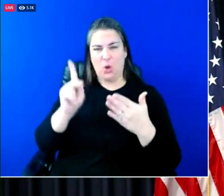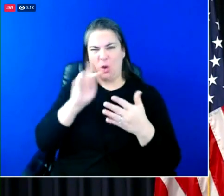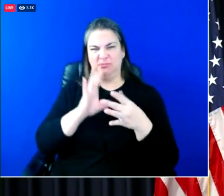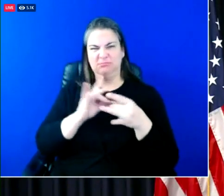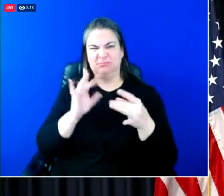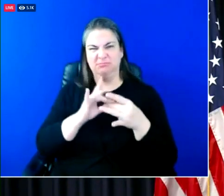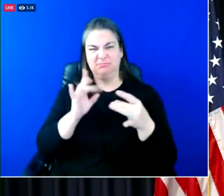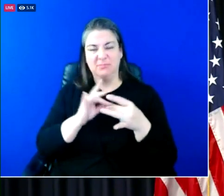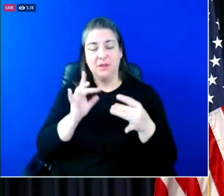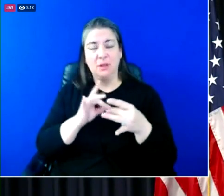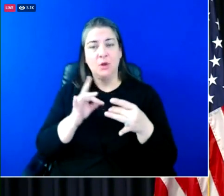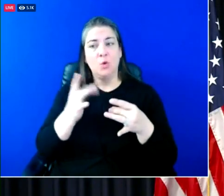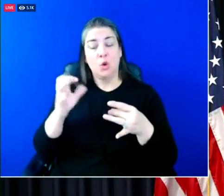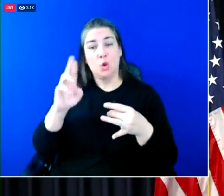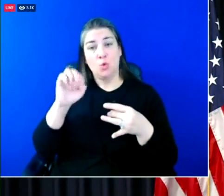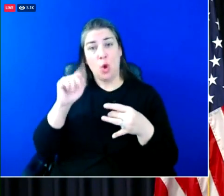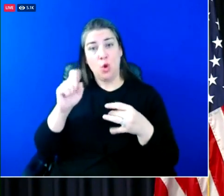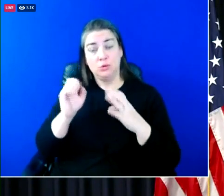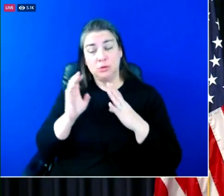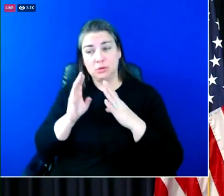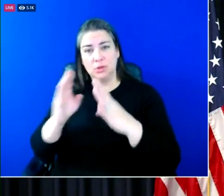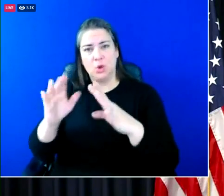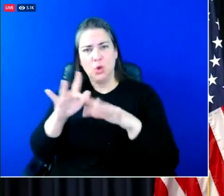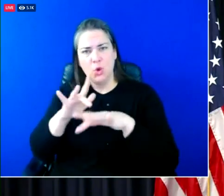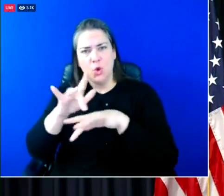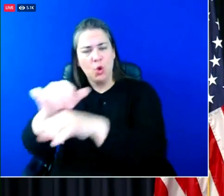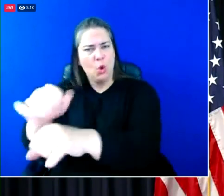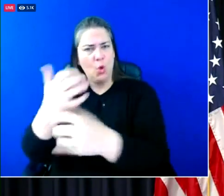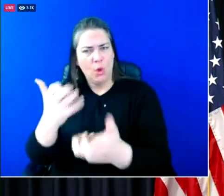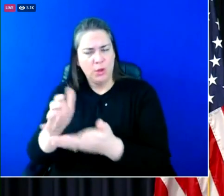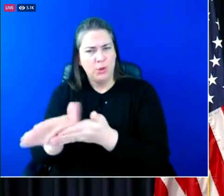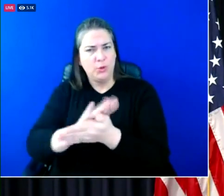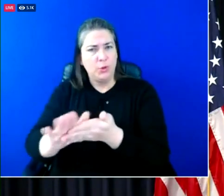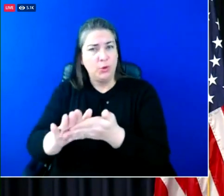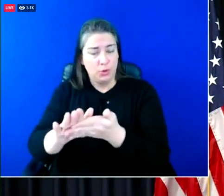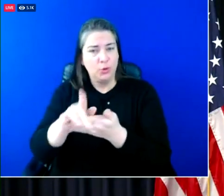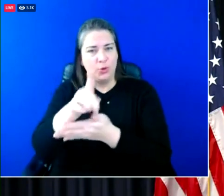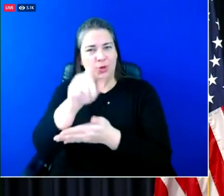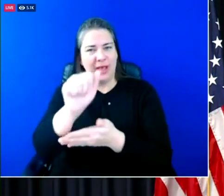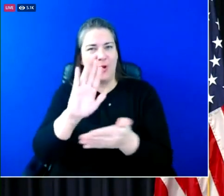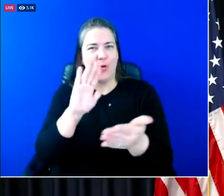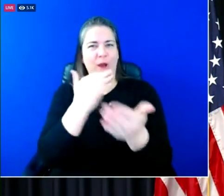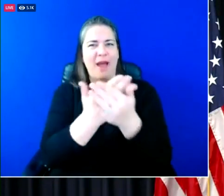roads. So on Friday you can get to that appointment that you were scheduled to be vaccinated